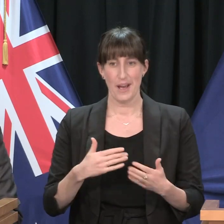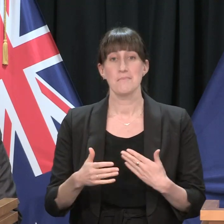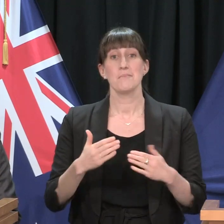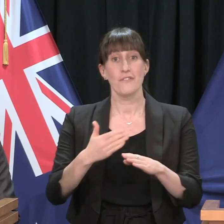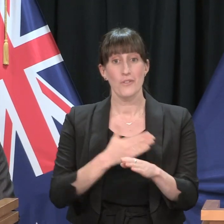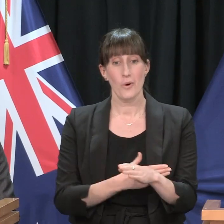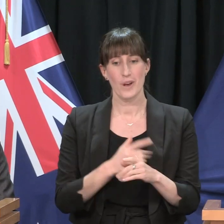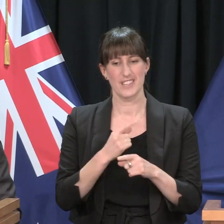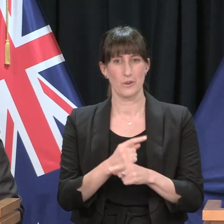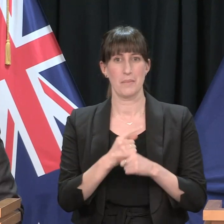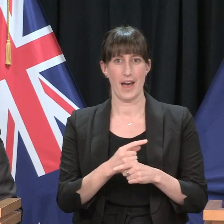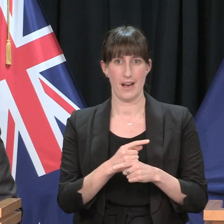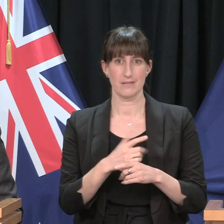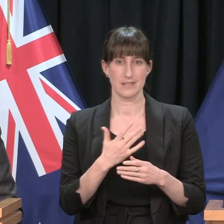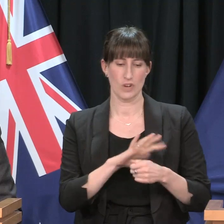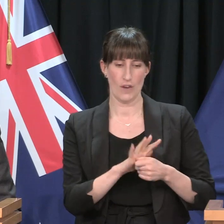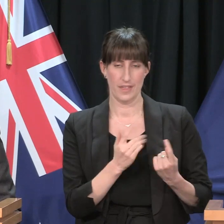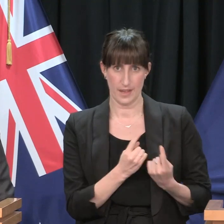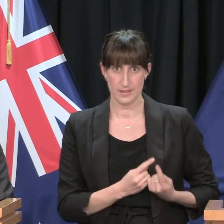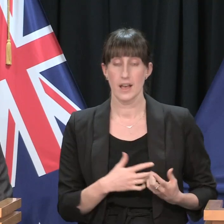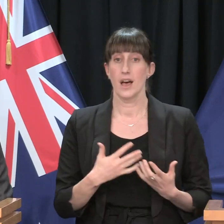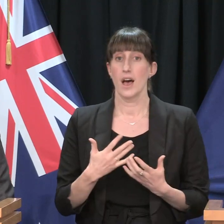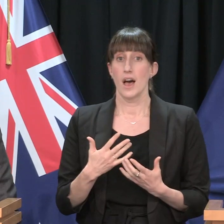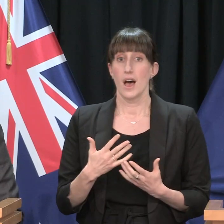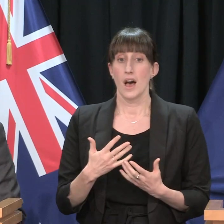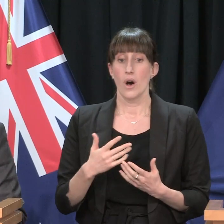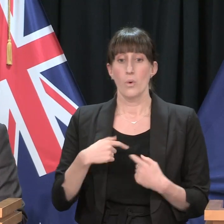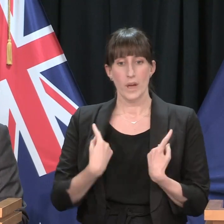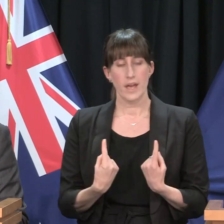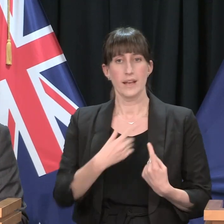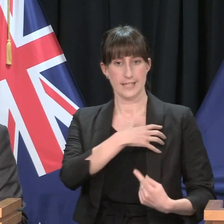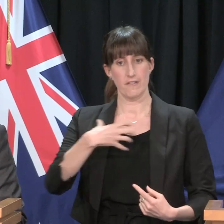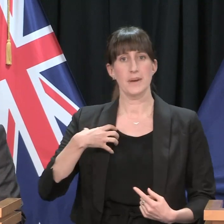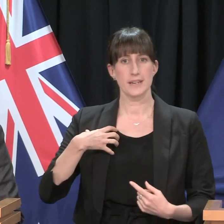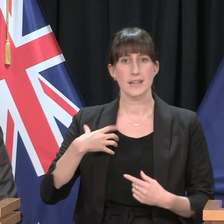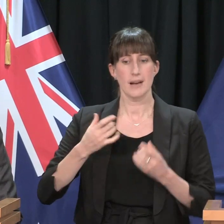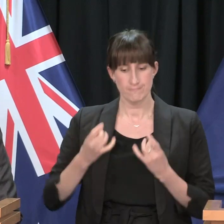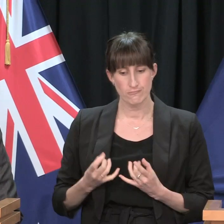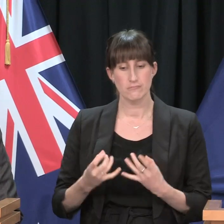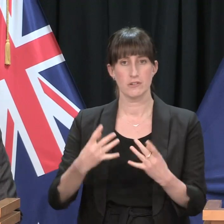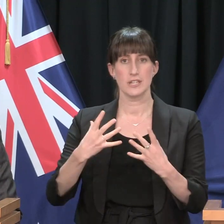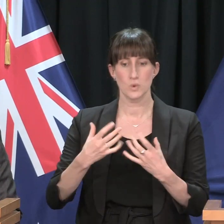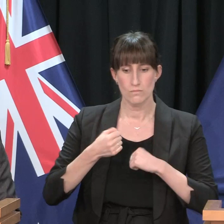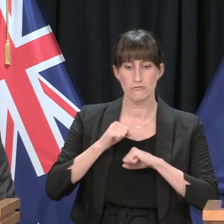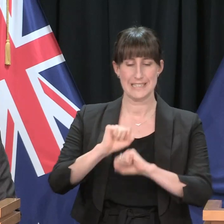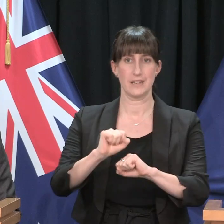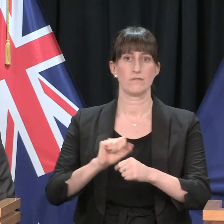low blood pressure. There you go! Today, before we get to the daily update, I went to talk